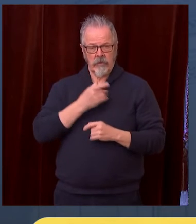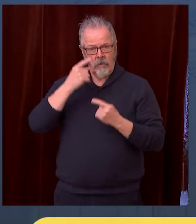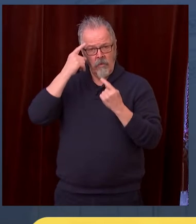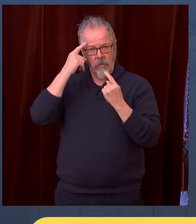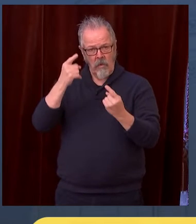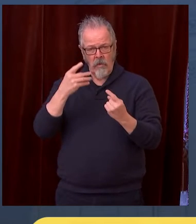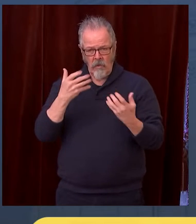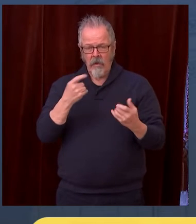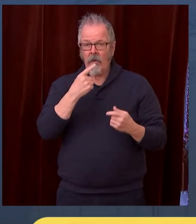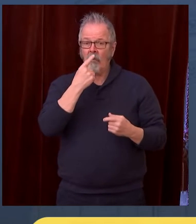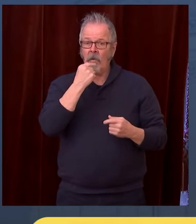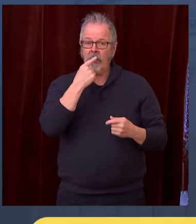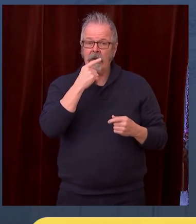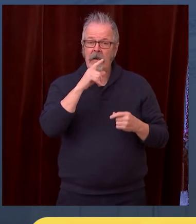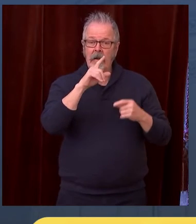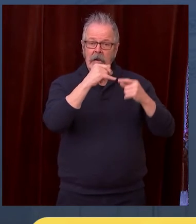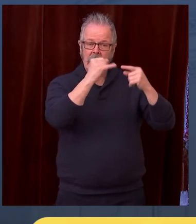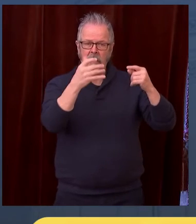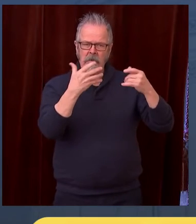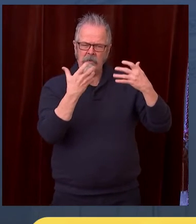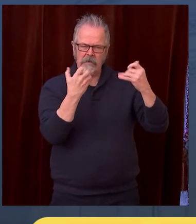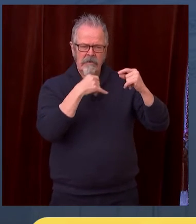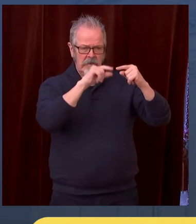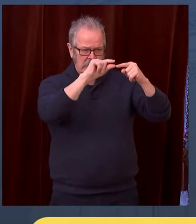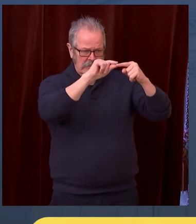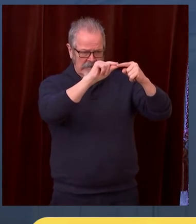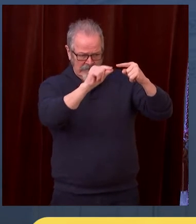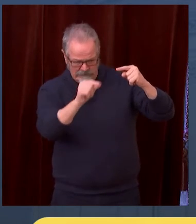that we can avoid our hospitals getting jammed.